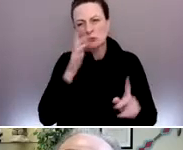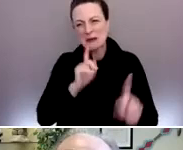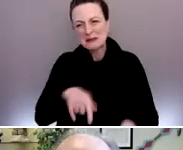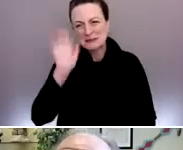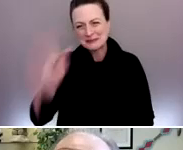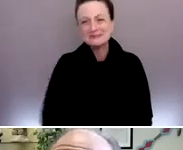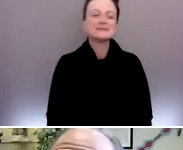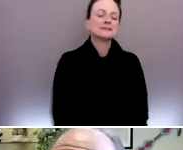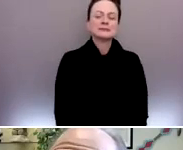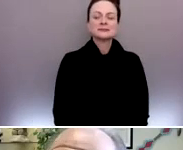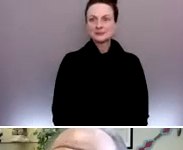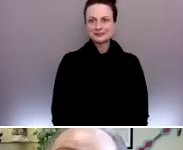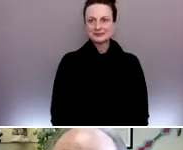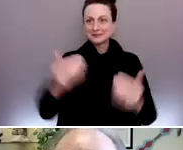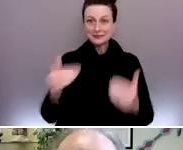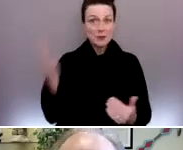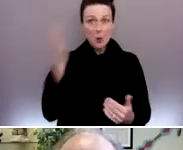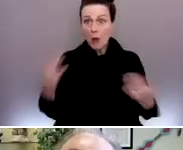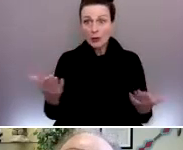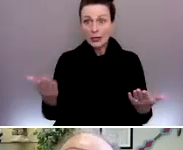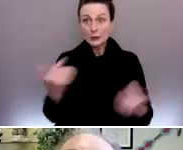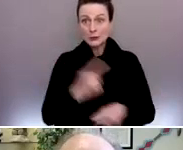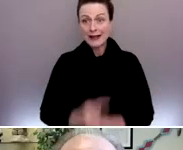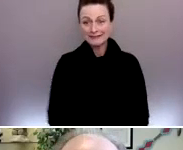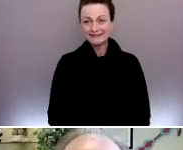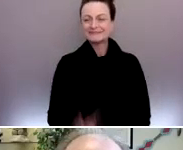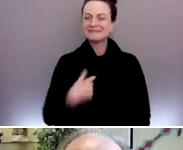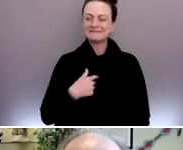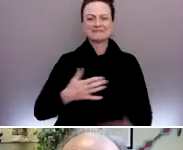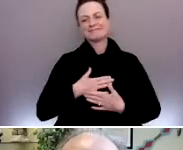Let's move to why we are here today. I am privileged to introduce to you the